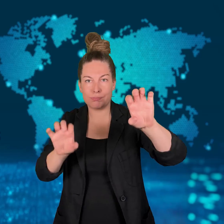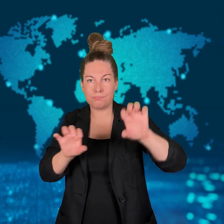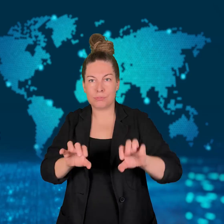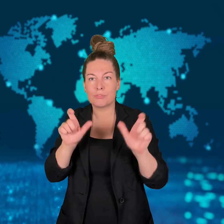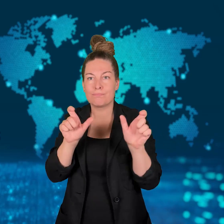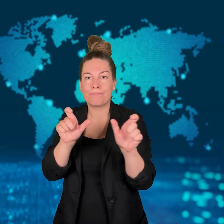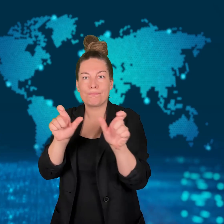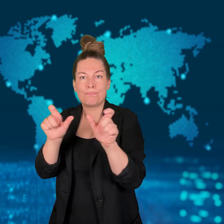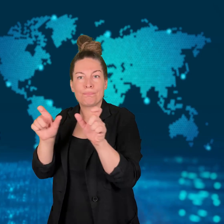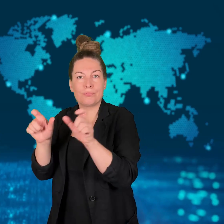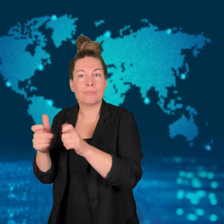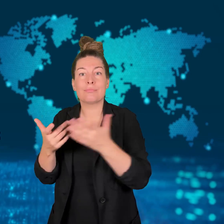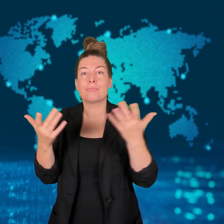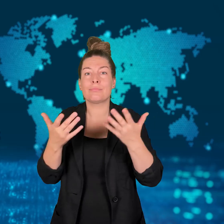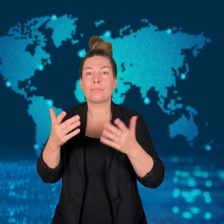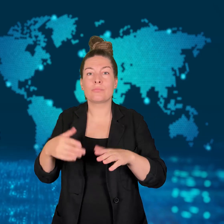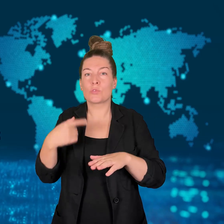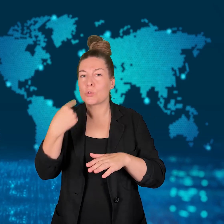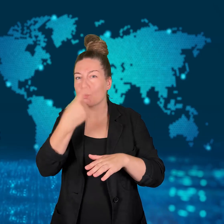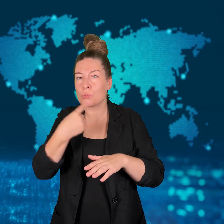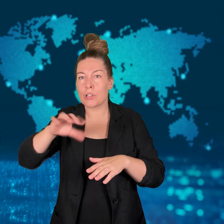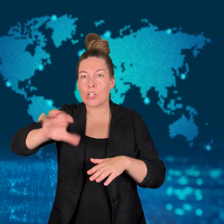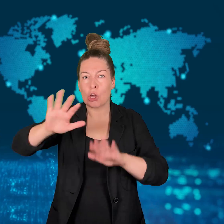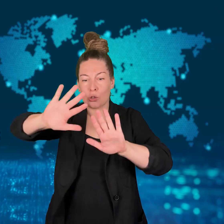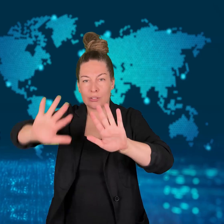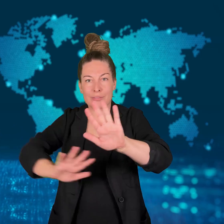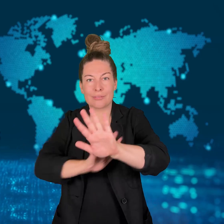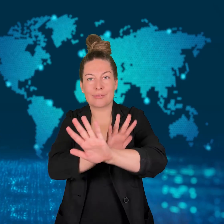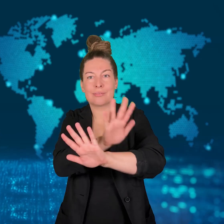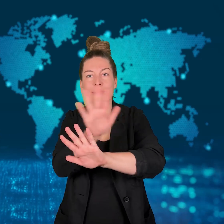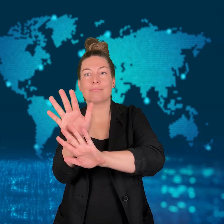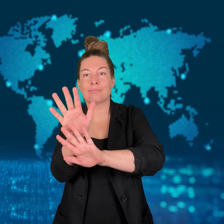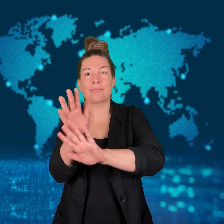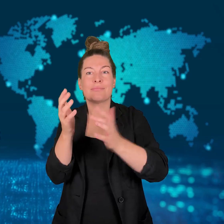Poland, Austria, France, Denmark, the Czech Republic,